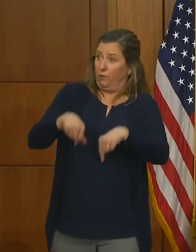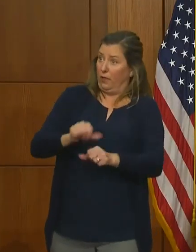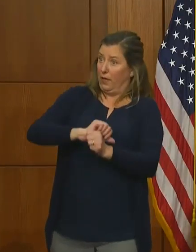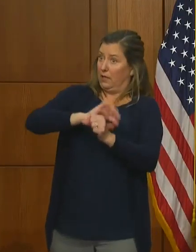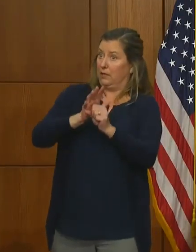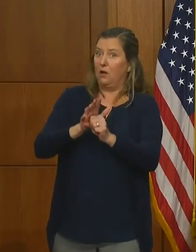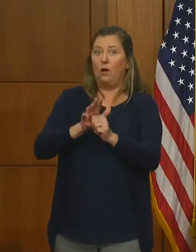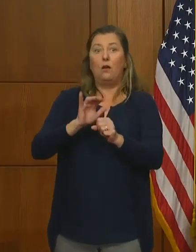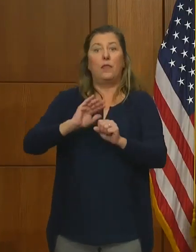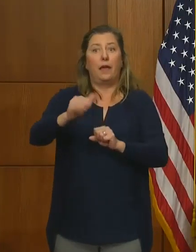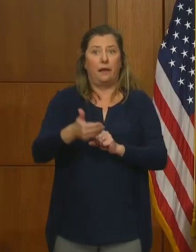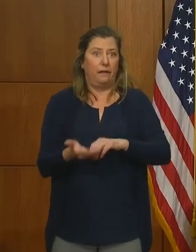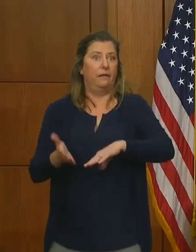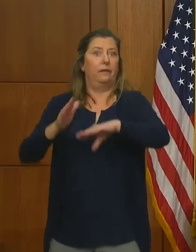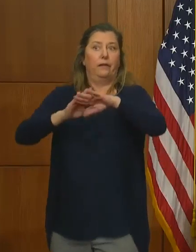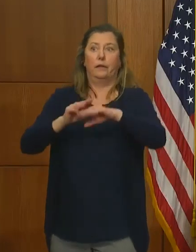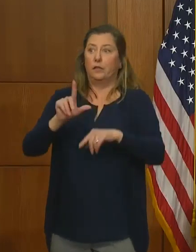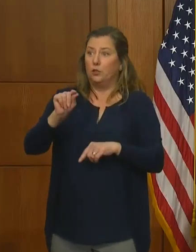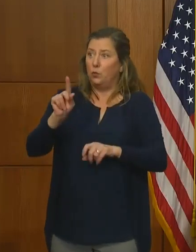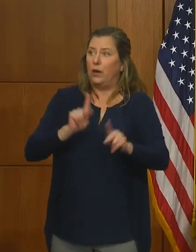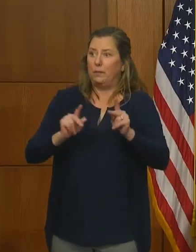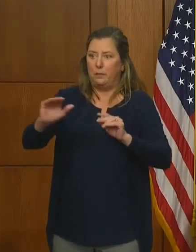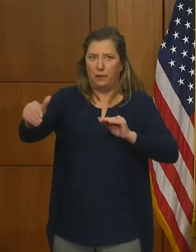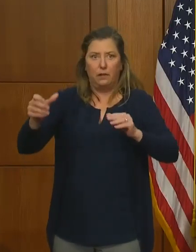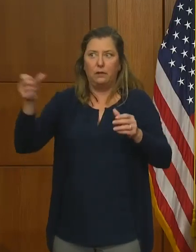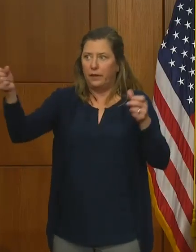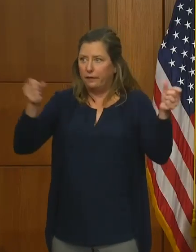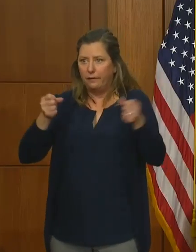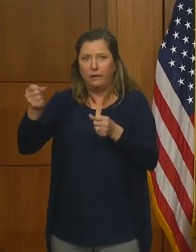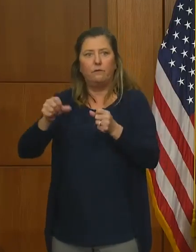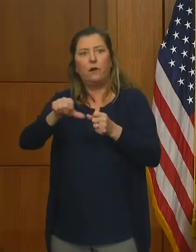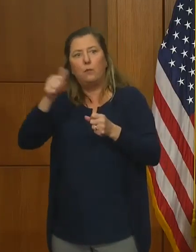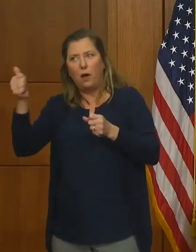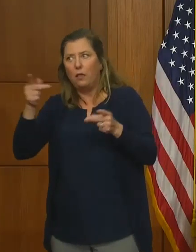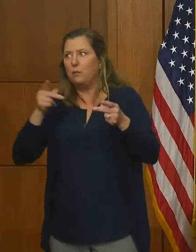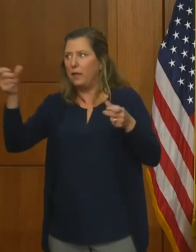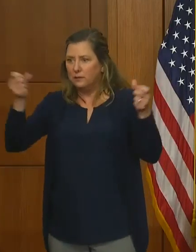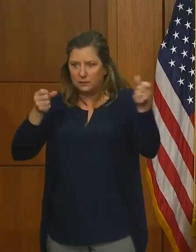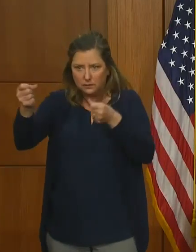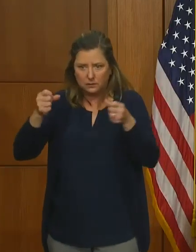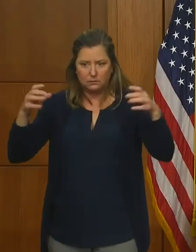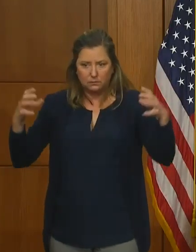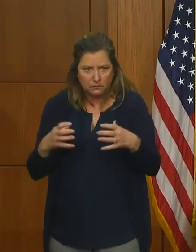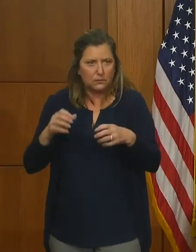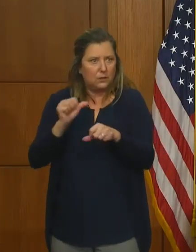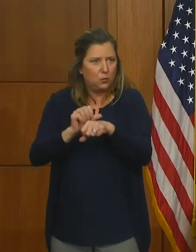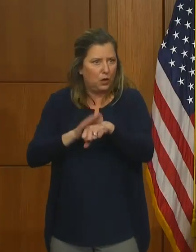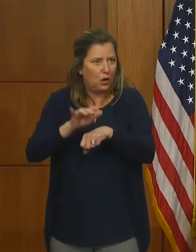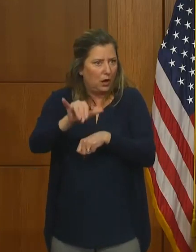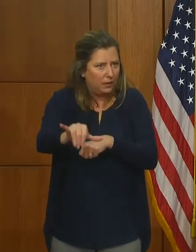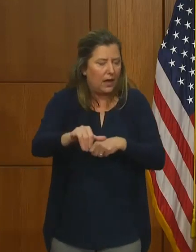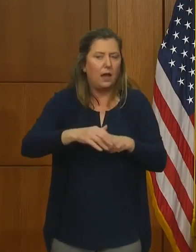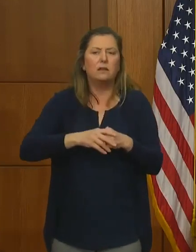NINETEEN- PANDEMIC THEY WRAPPED THAT UP TO TWENTY FIVE PULLING